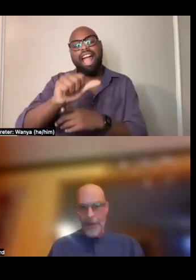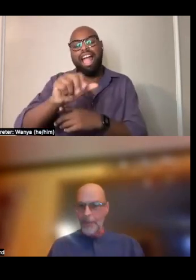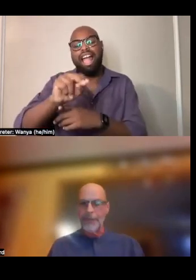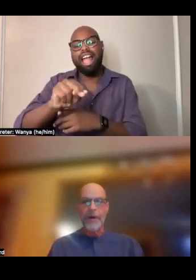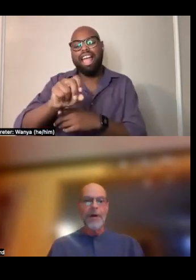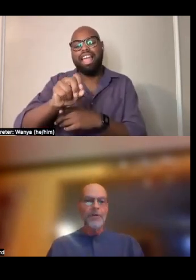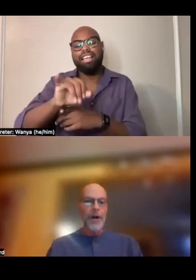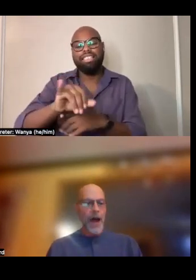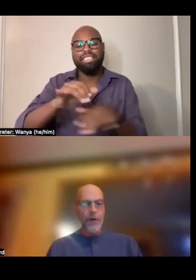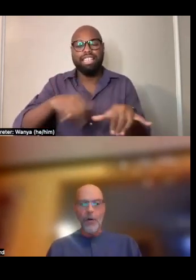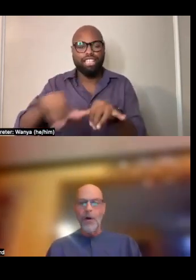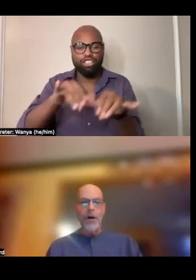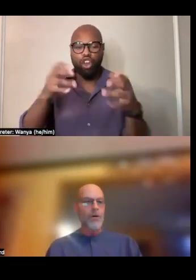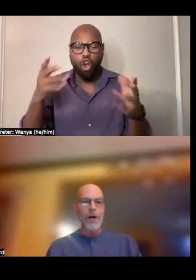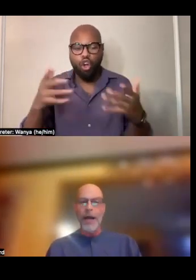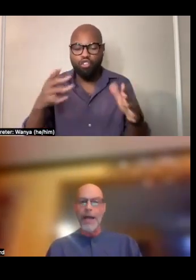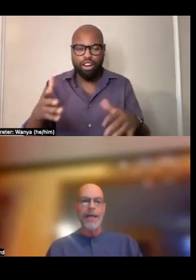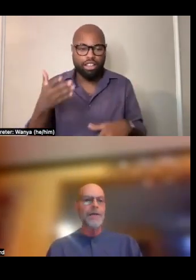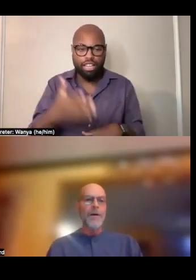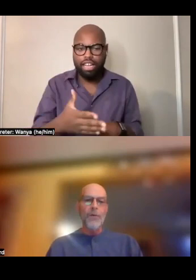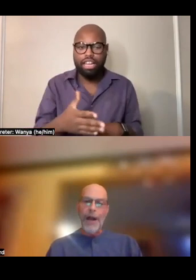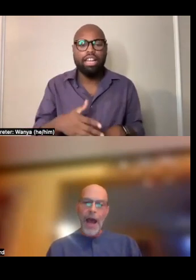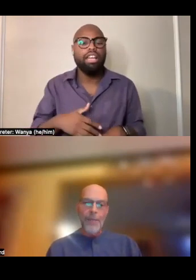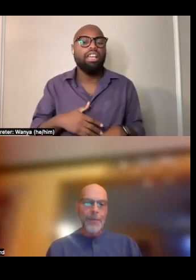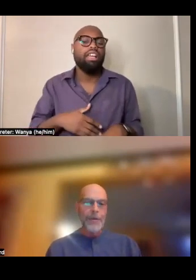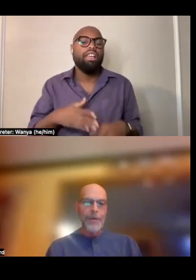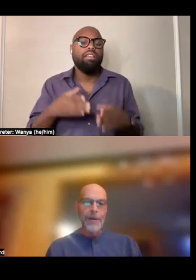path of travel, grade, ramp,